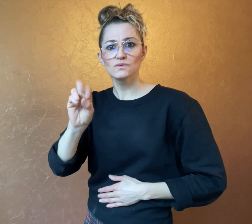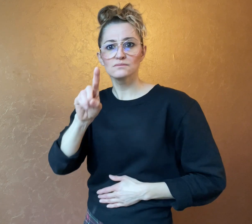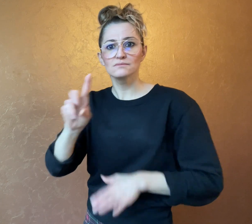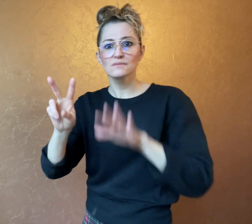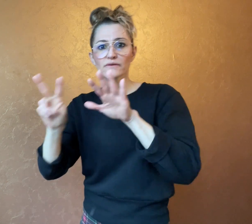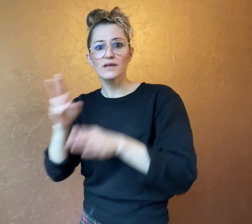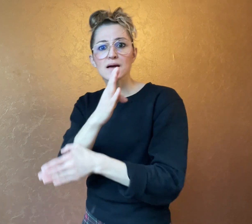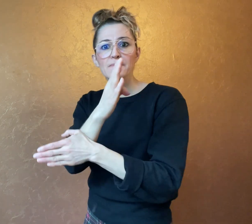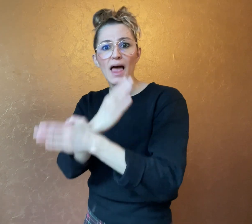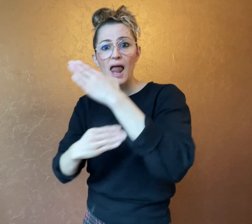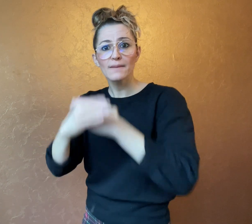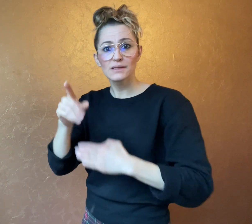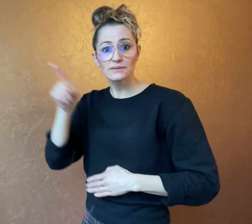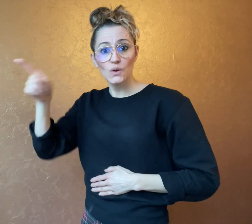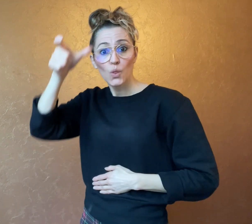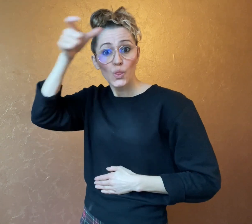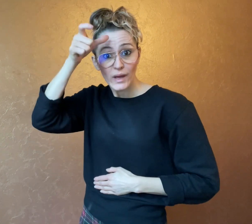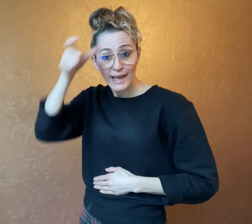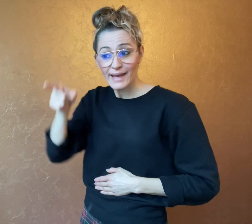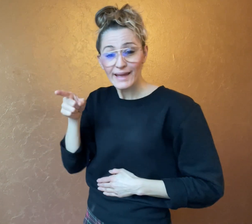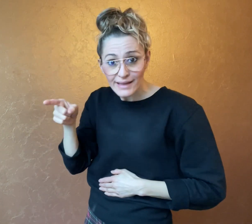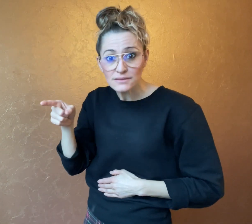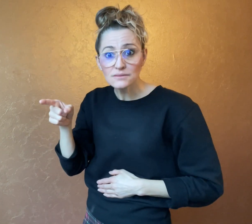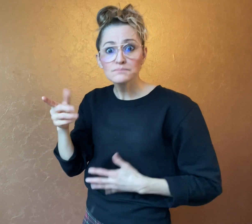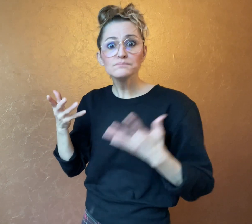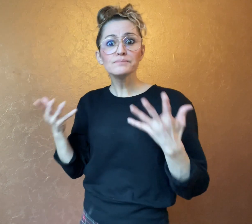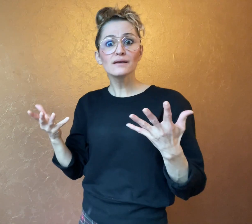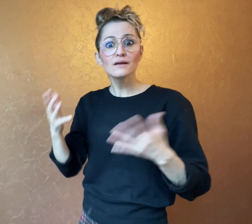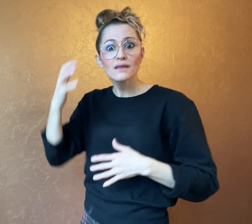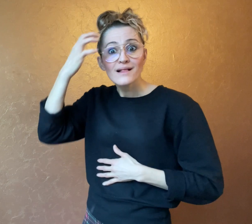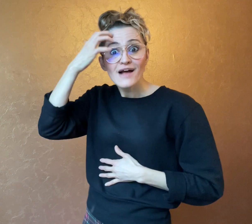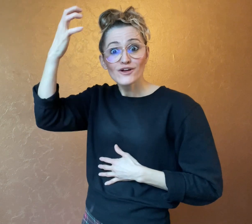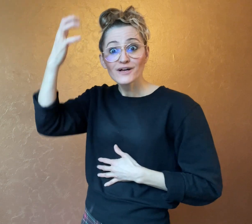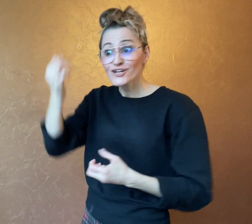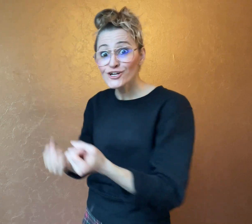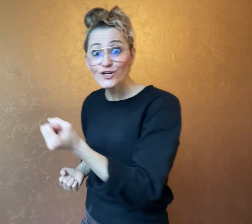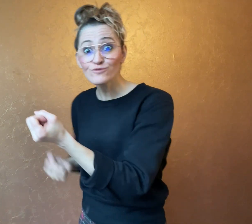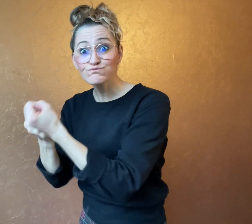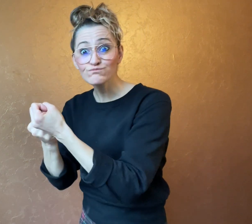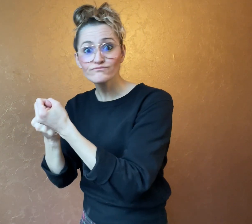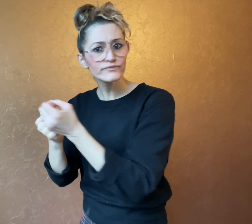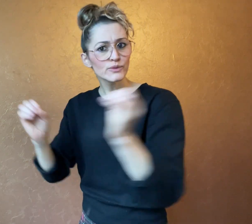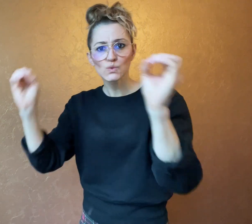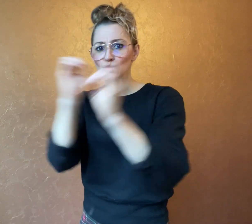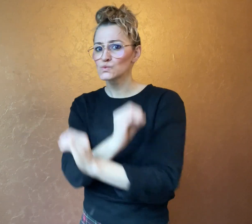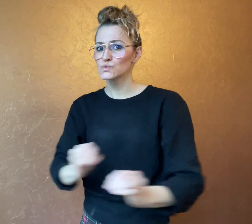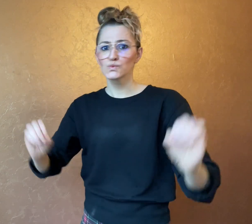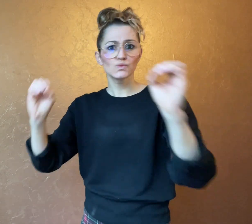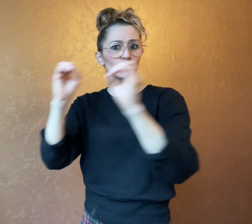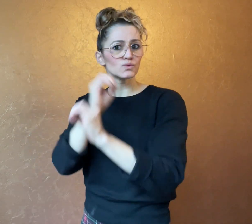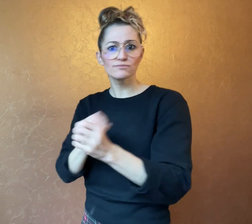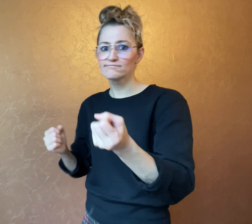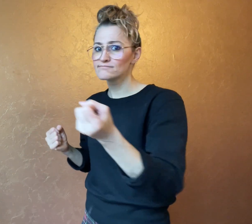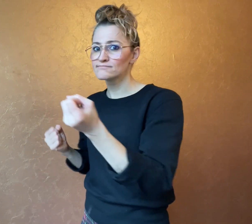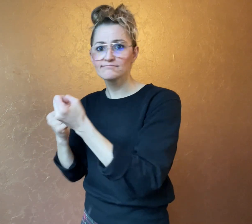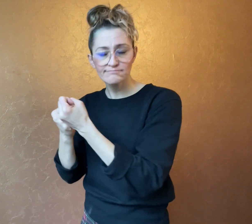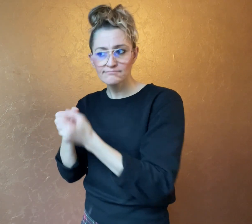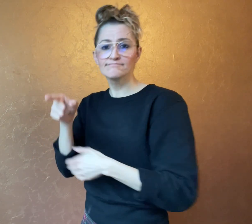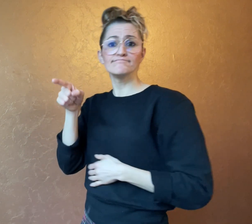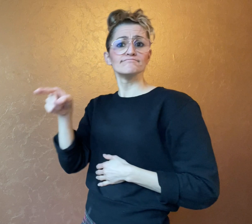in Turkey, he does not get any support from the government.